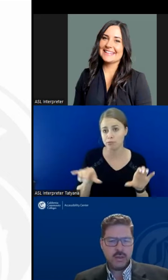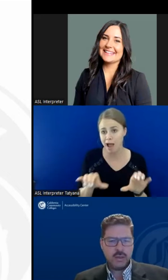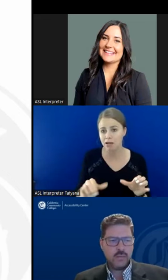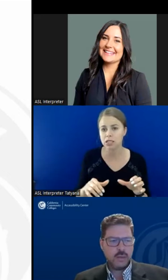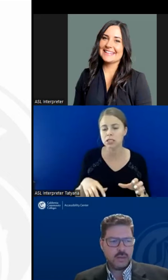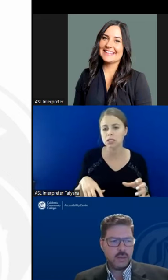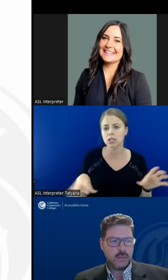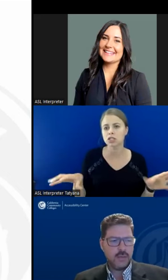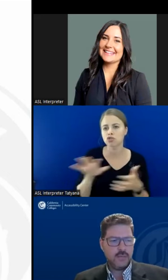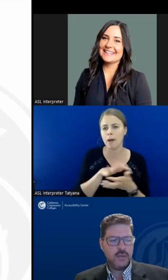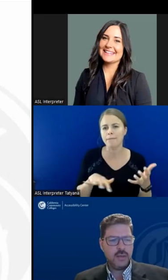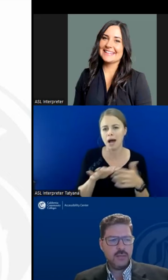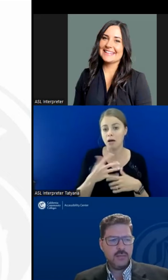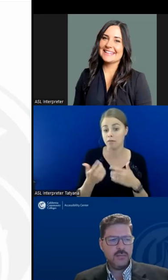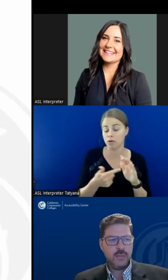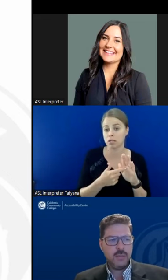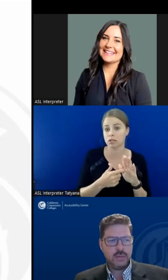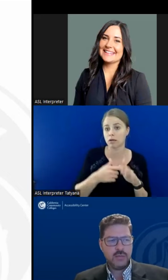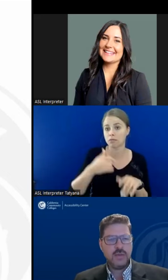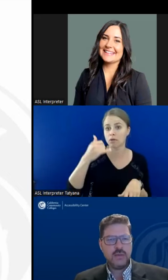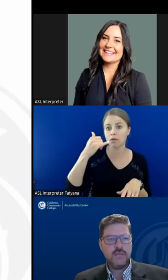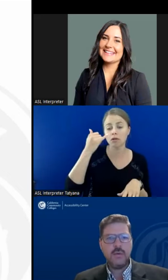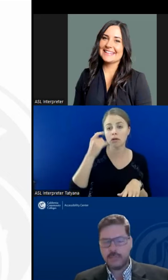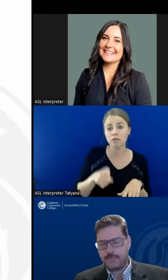So for example, if you need people to fill in a form,